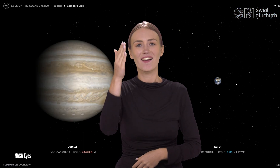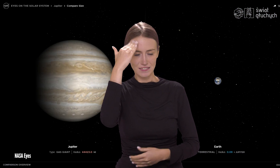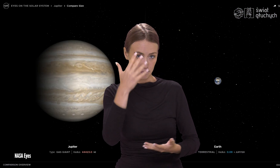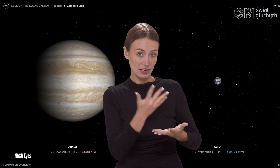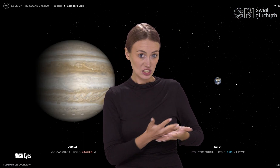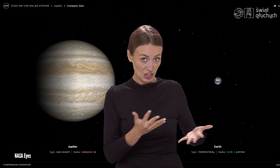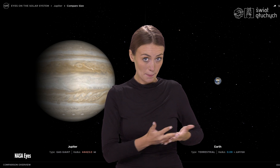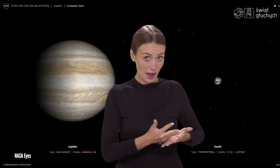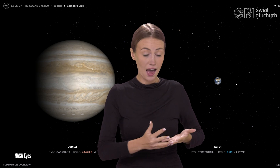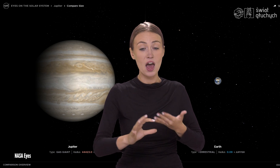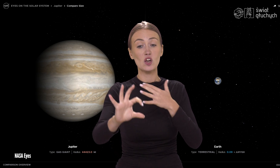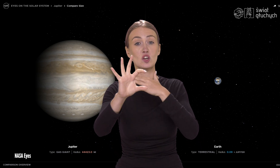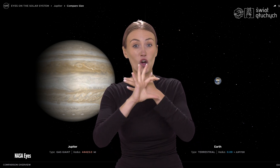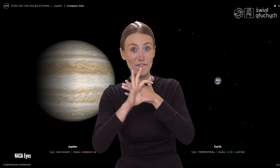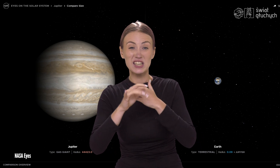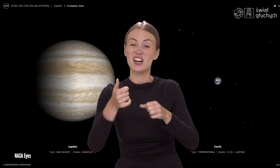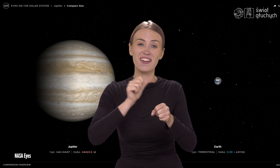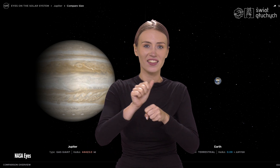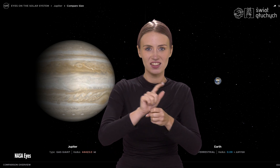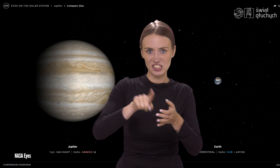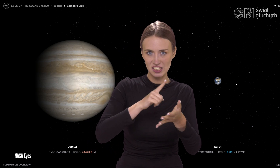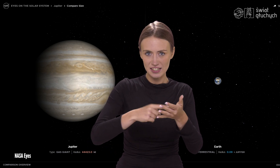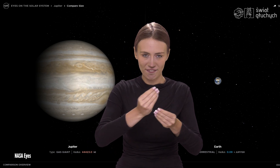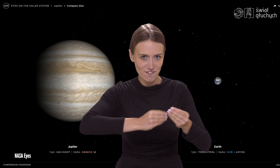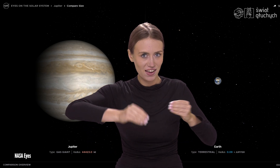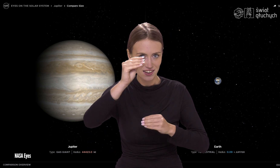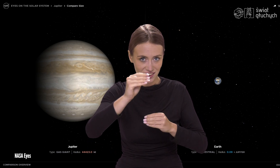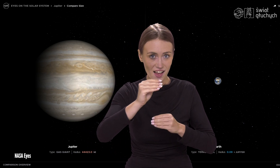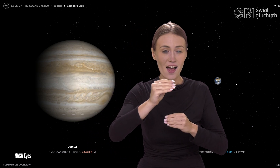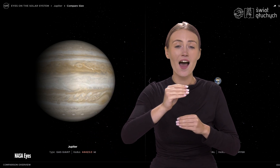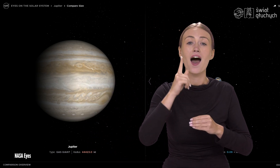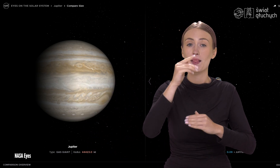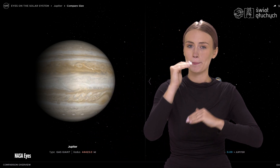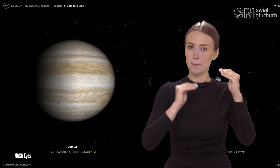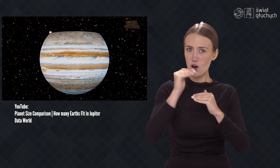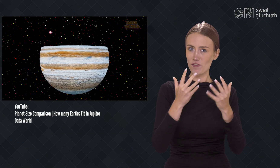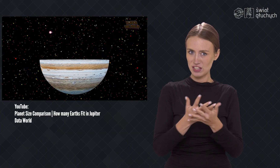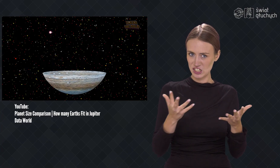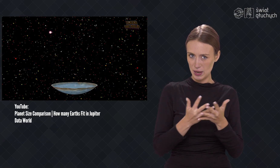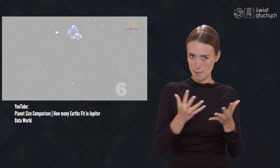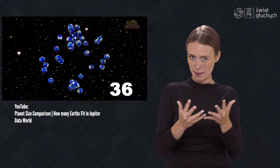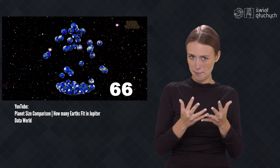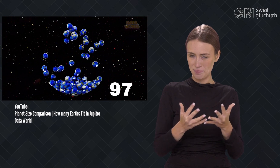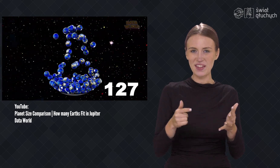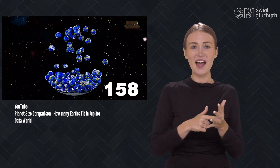We already know that Jupiter's diameter is about 11 times greater than Earth's. But let’s compare it directly to Earth.